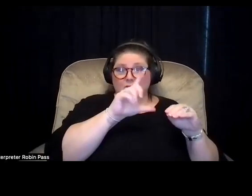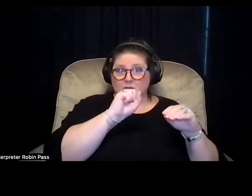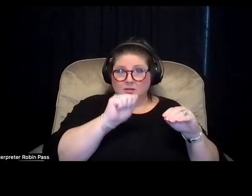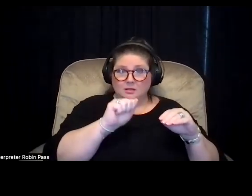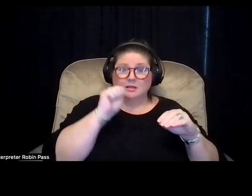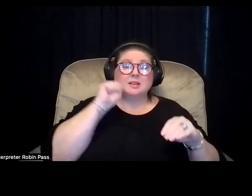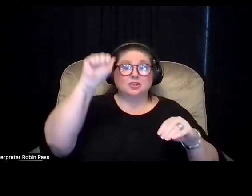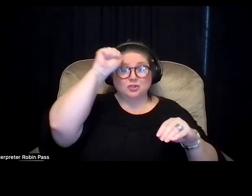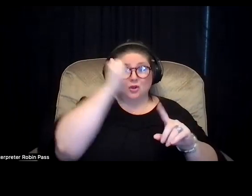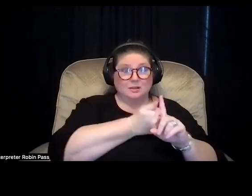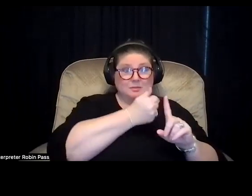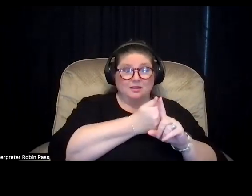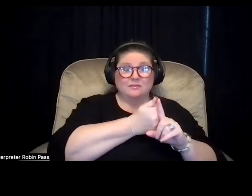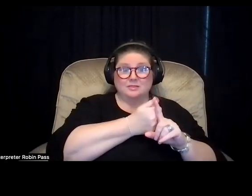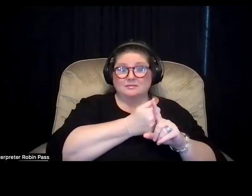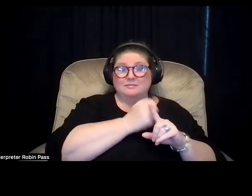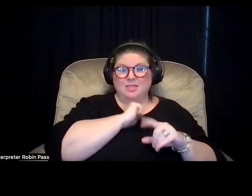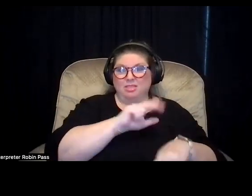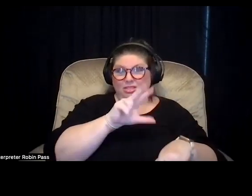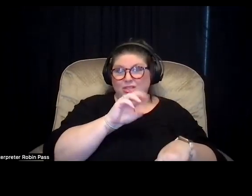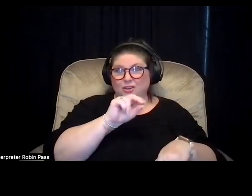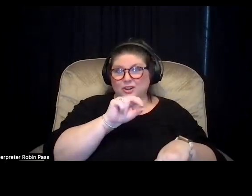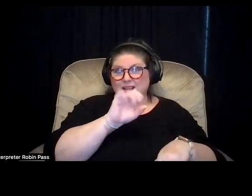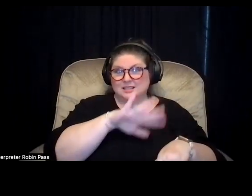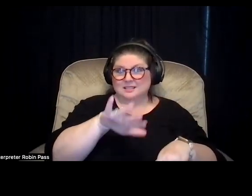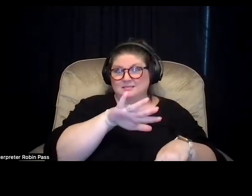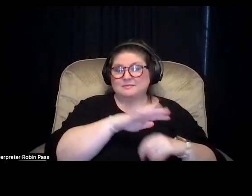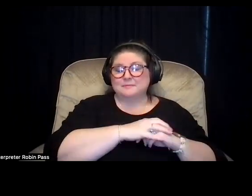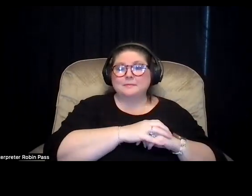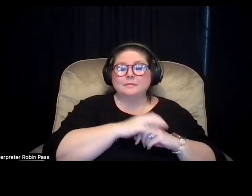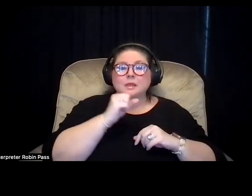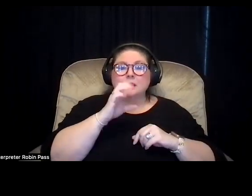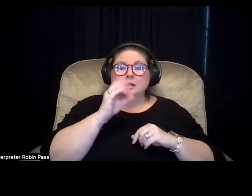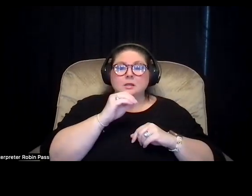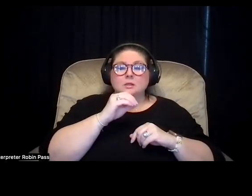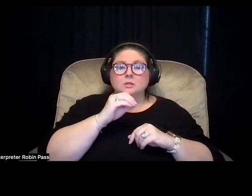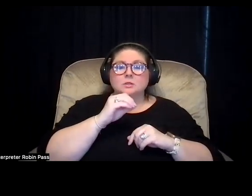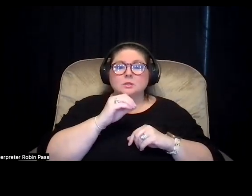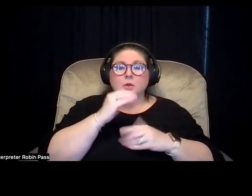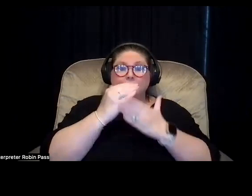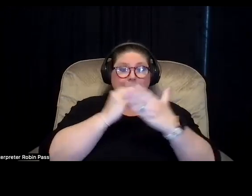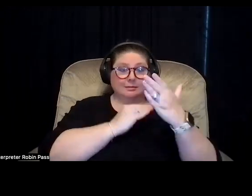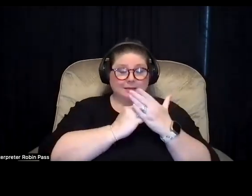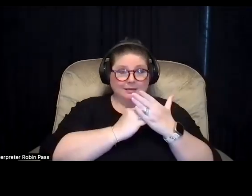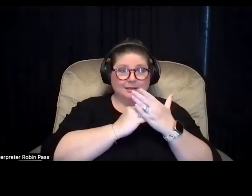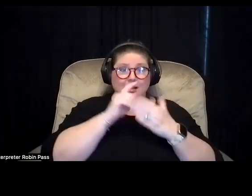so in his 30s is whenever he finally learned about it so the the lessons that tulsa set out to do are